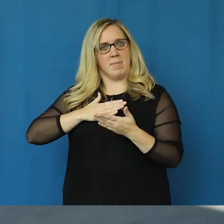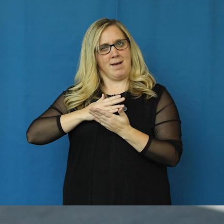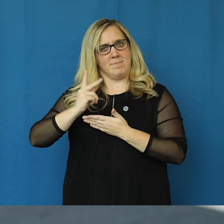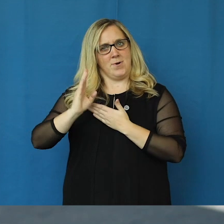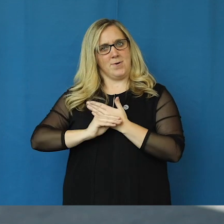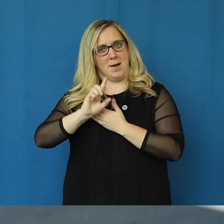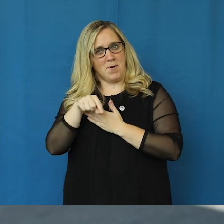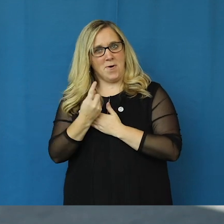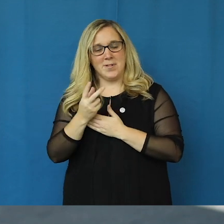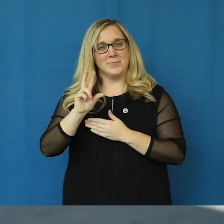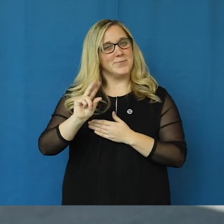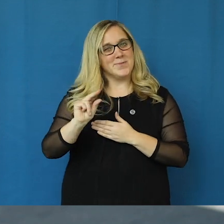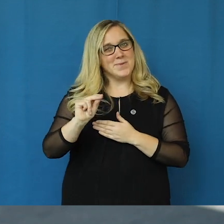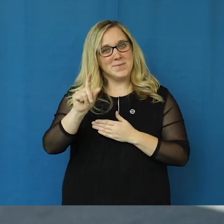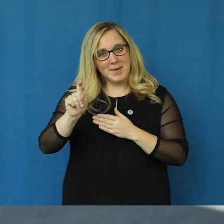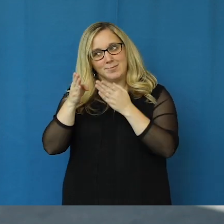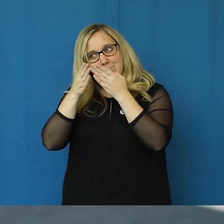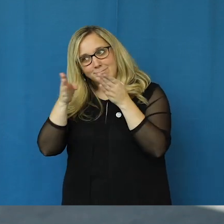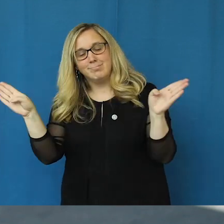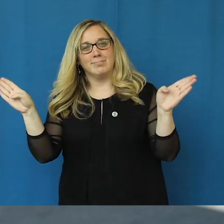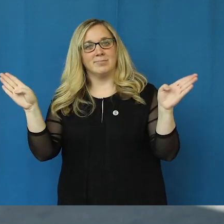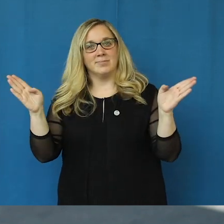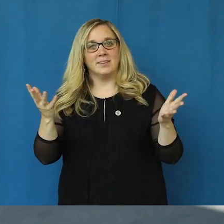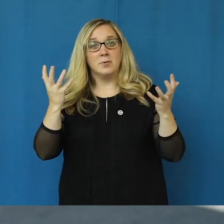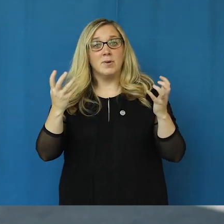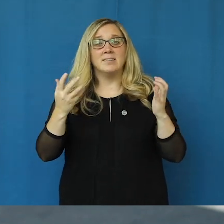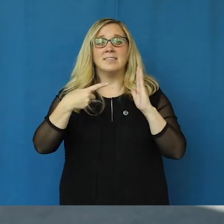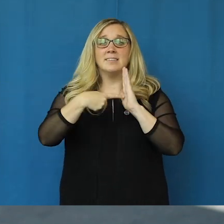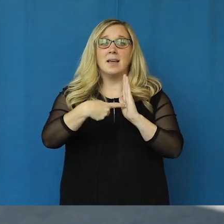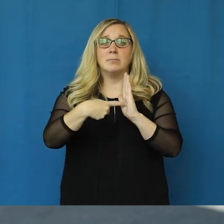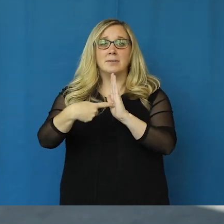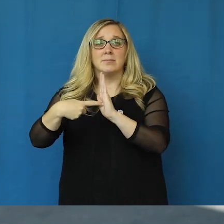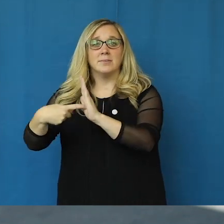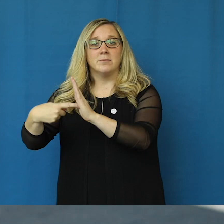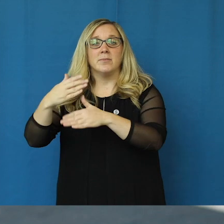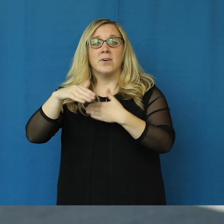that I would speak to if I was talking to my classmates. I wanted to encompass a message that relates to all